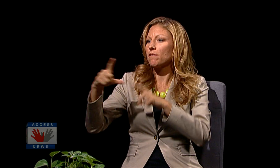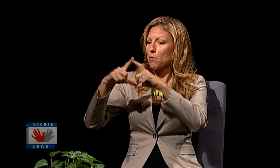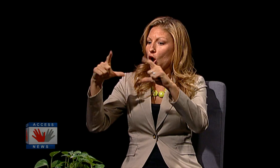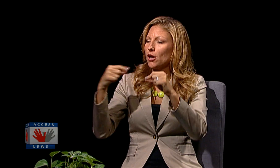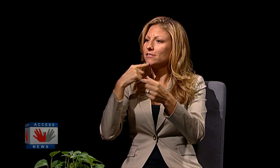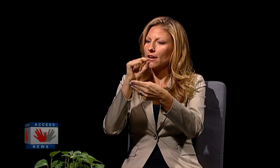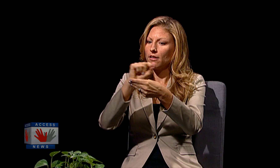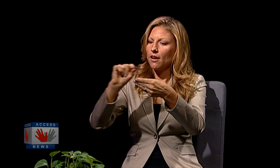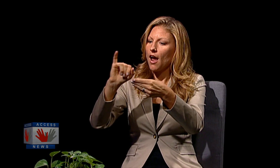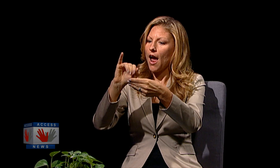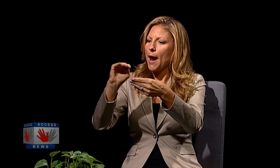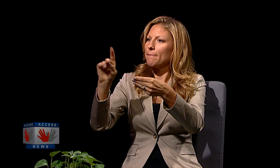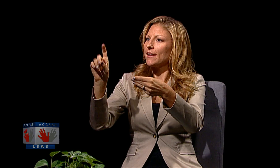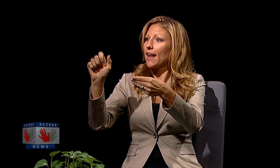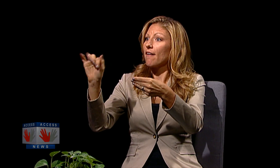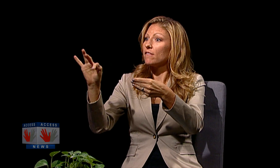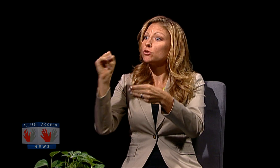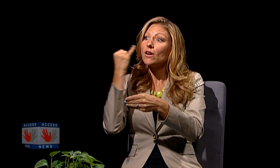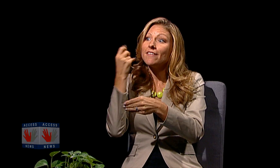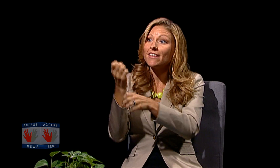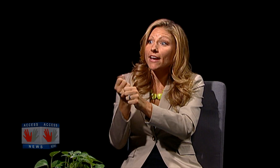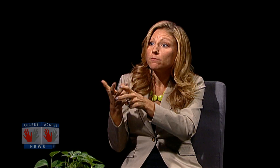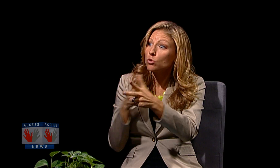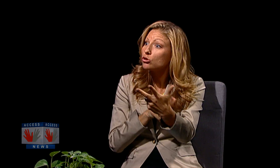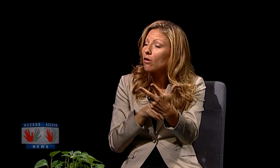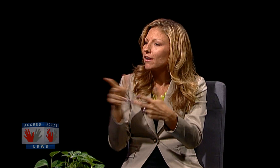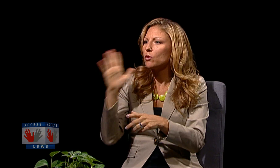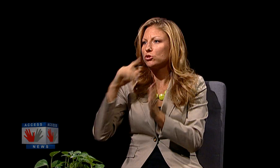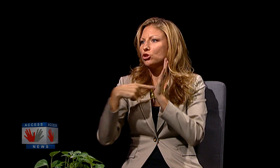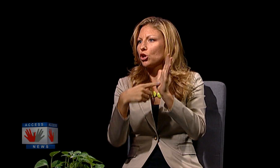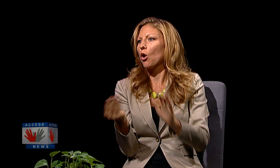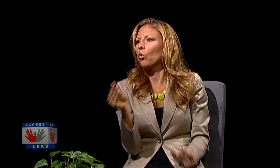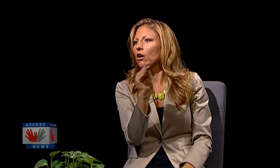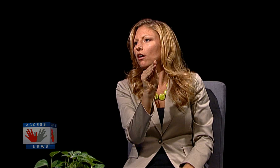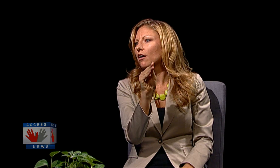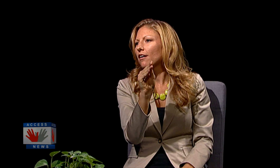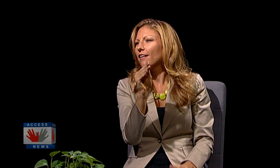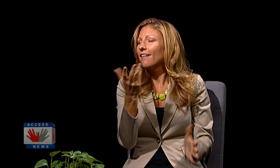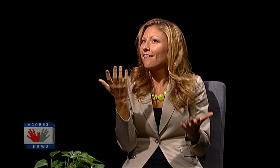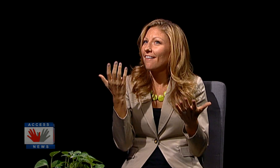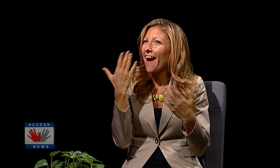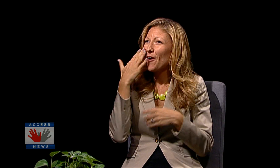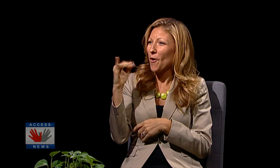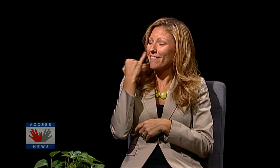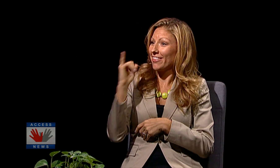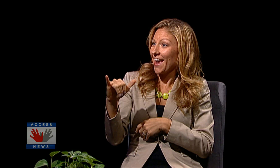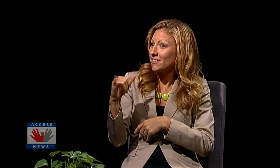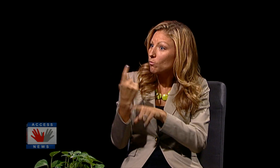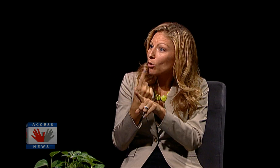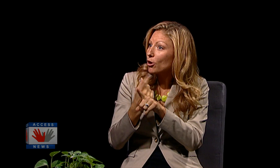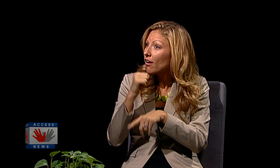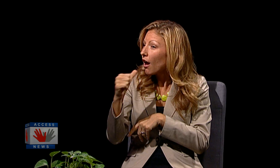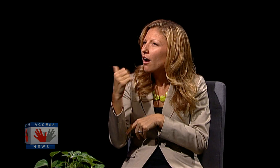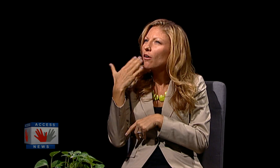HIS FATHER-- HE WAS GIVEN A CARD AND HE CARRIED ALONG WITH HIM THAT SAID, "I AM DEAF," AND WHEN HE WAS PULLED OVER, HE WOULD SHOW THAT CARD.